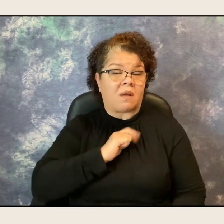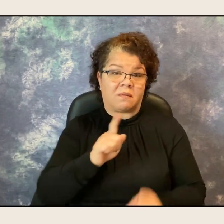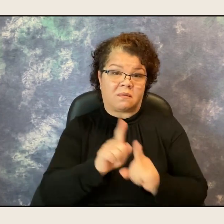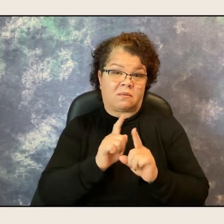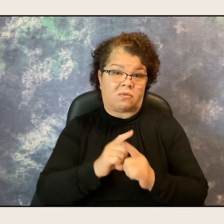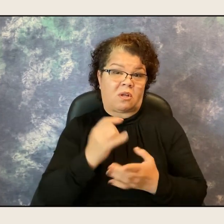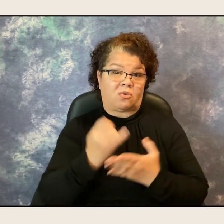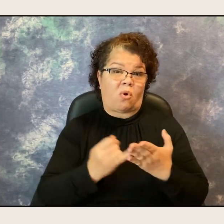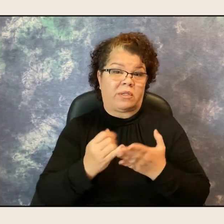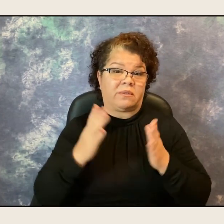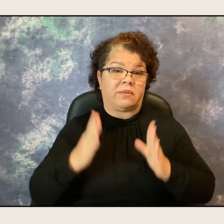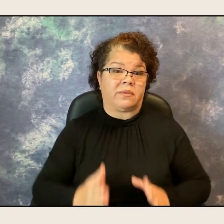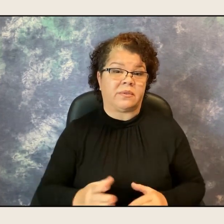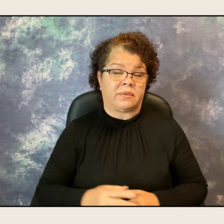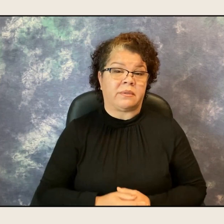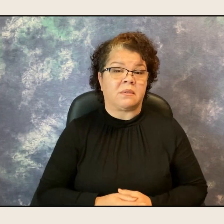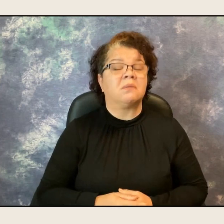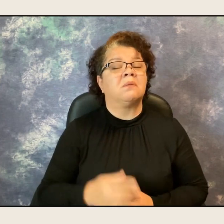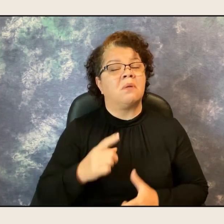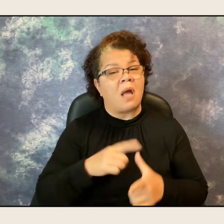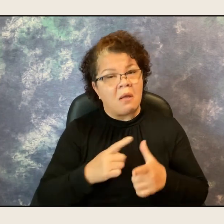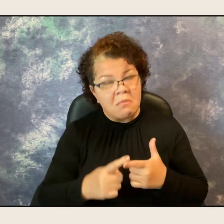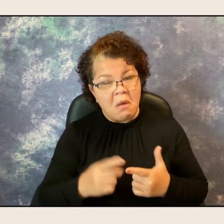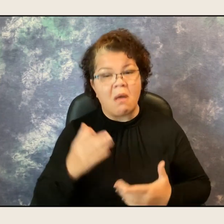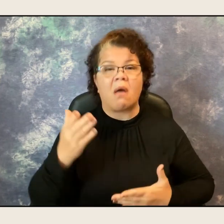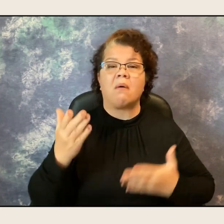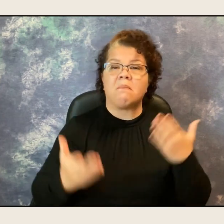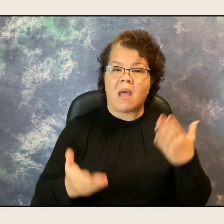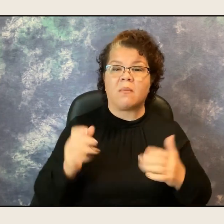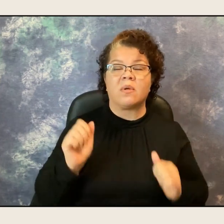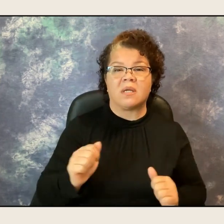And then maybe we can be like spies